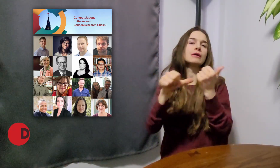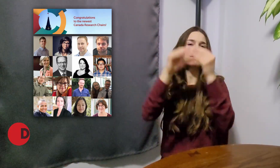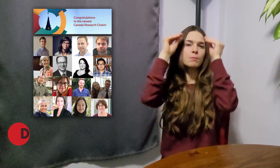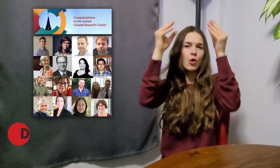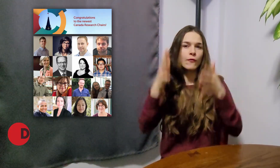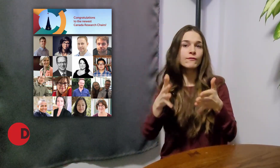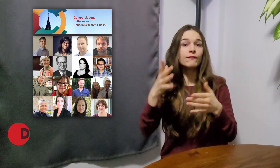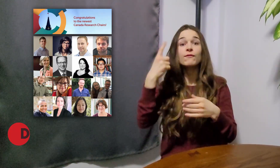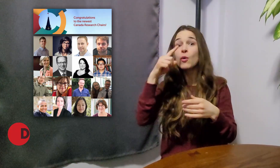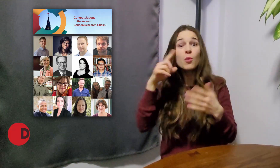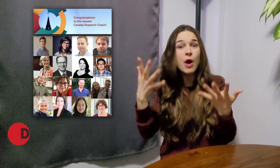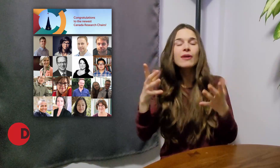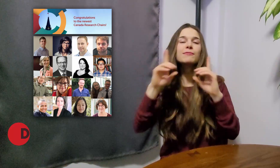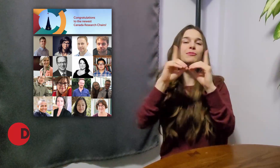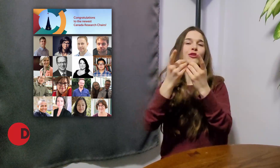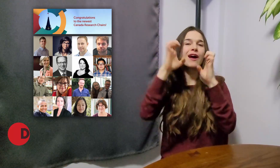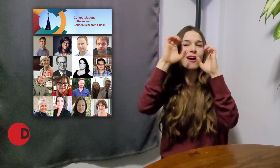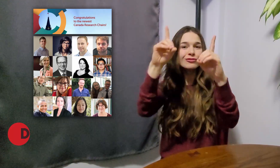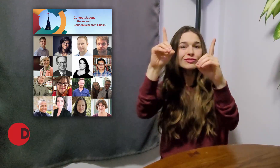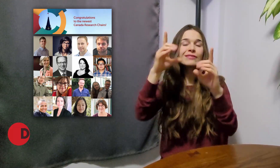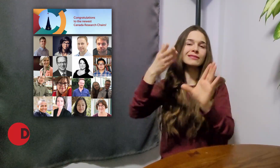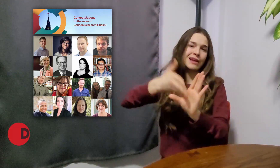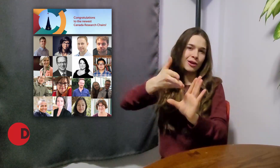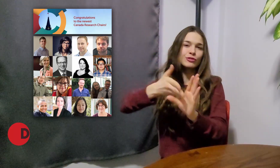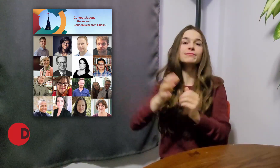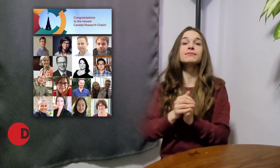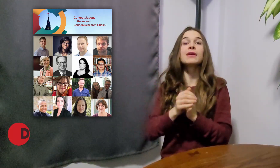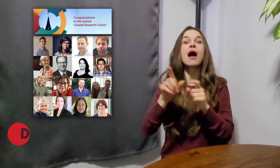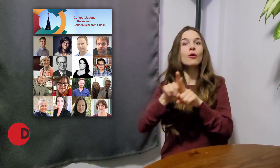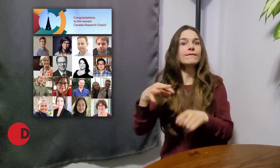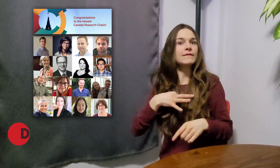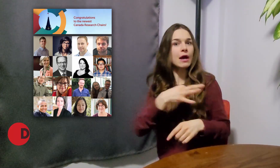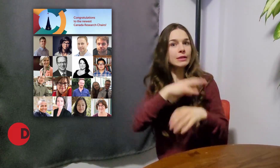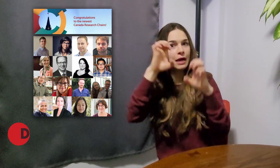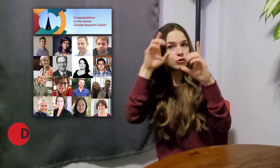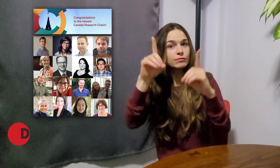in their Department of Education Psychology, Faculty of Education.